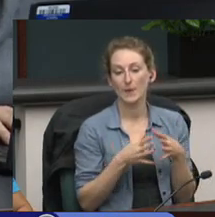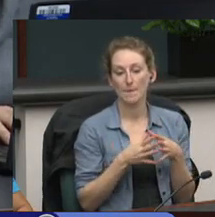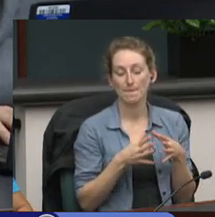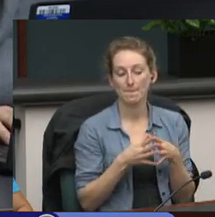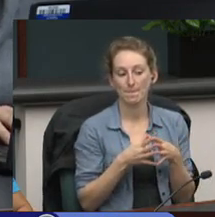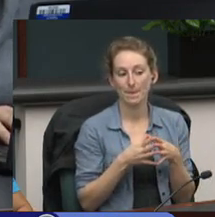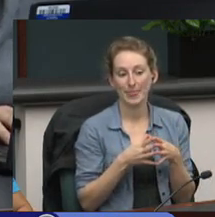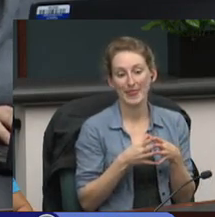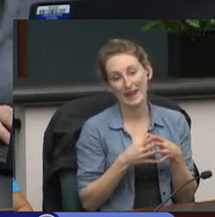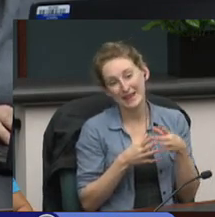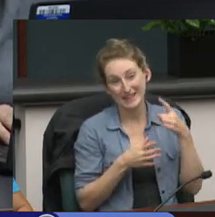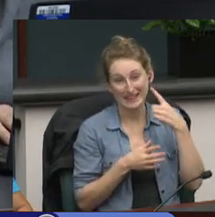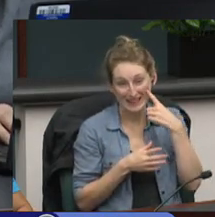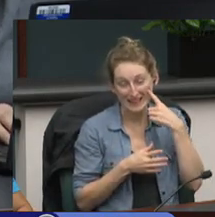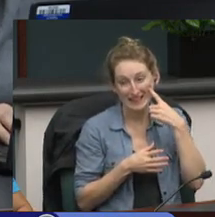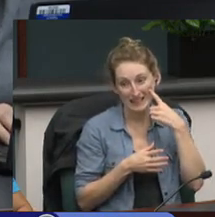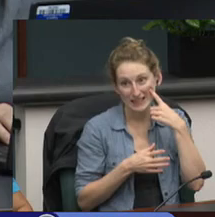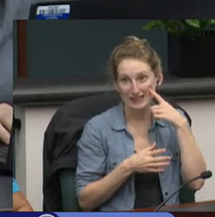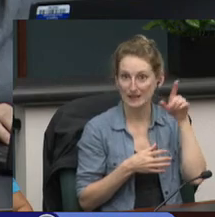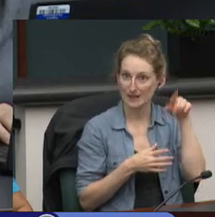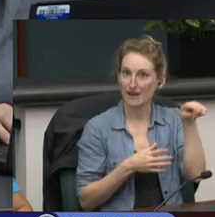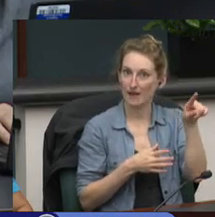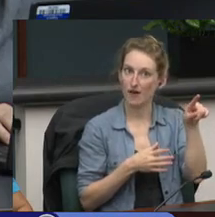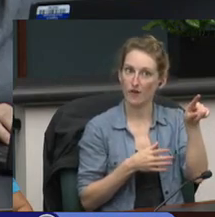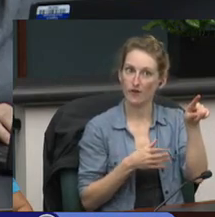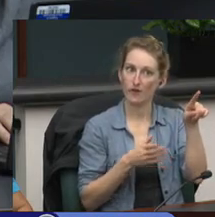the direction is there they're heading that way but I don't have a specific